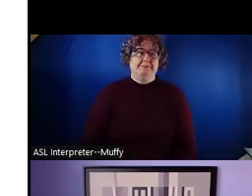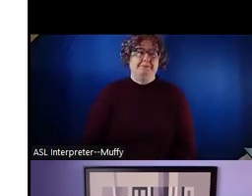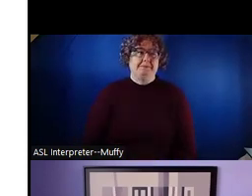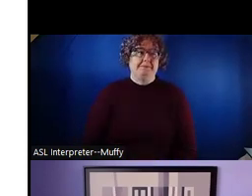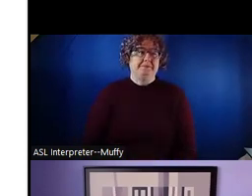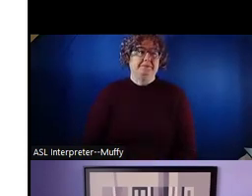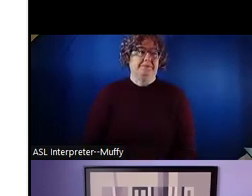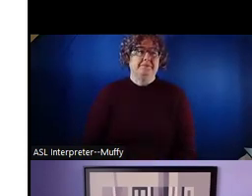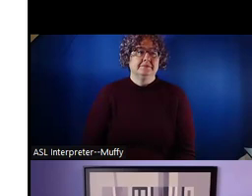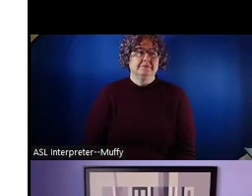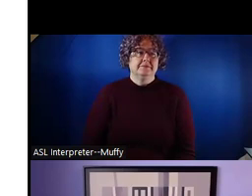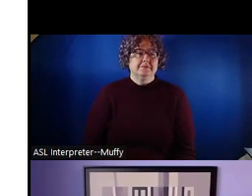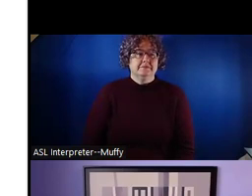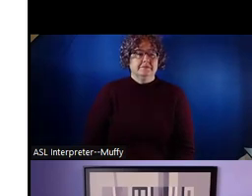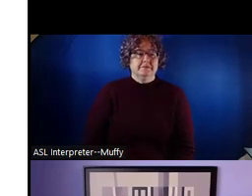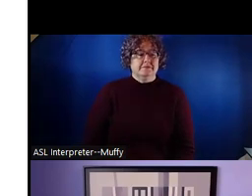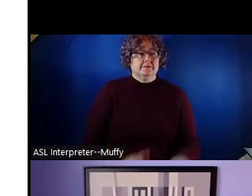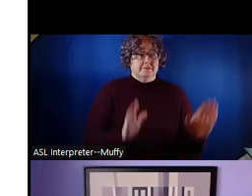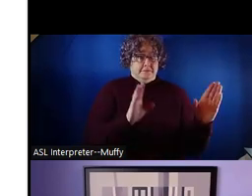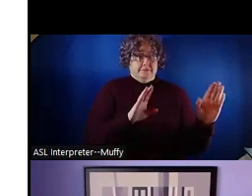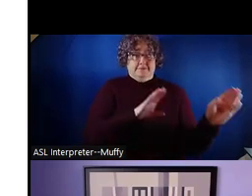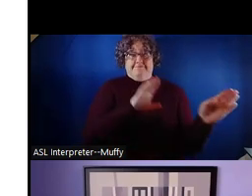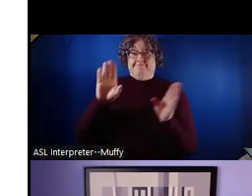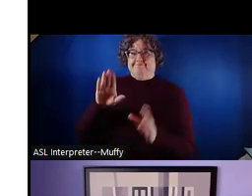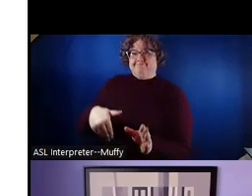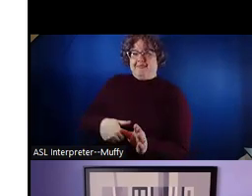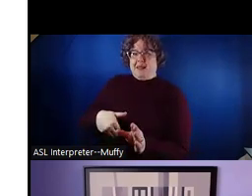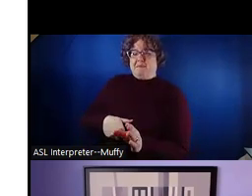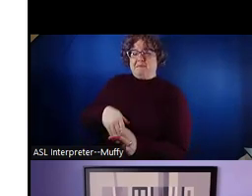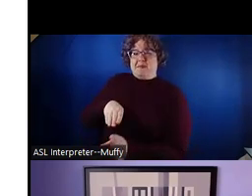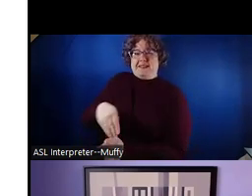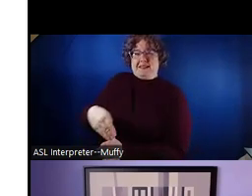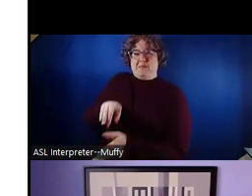However, when we look at implicit bias, research indicates that healthcare students